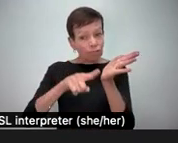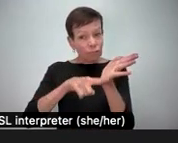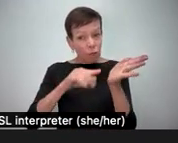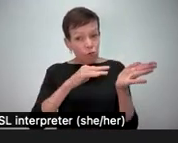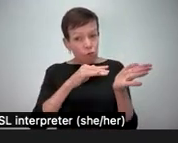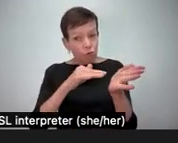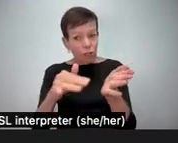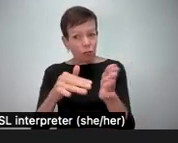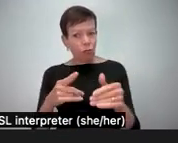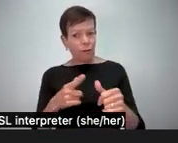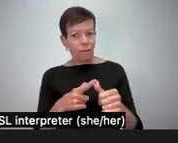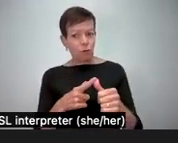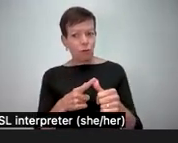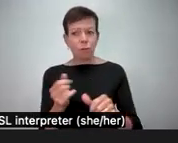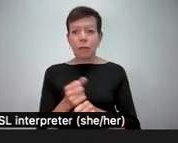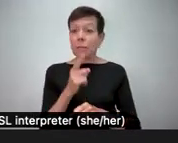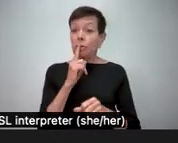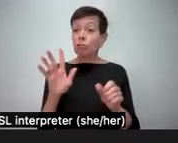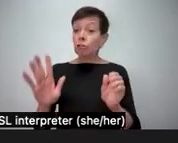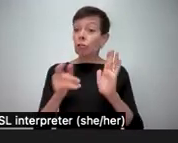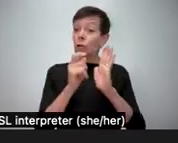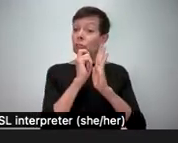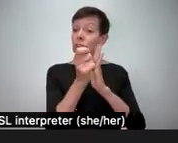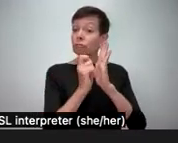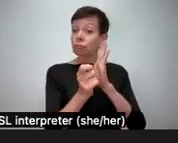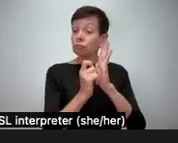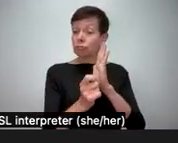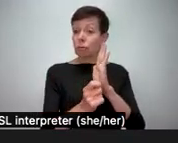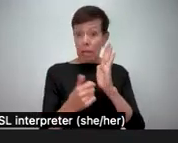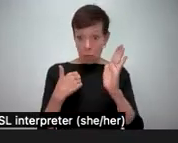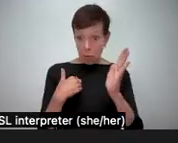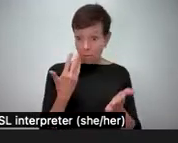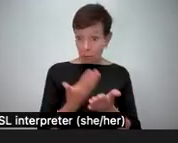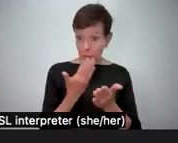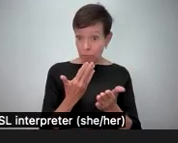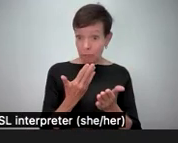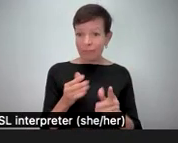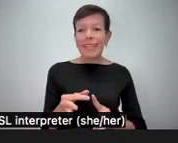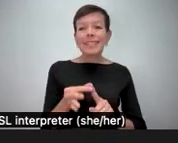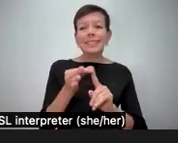stating in your application, especially with expenses if you can get a quote for